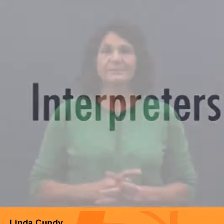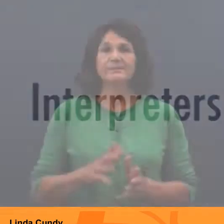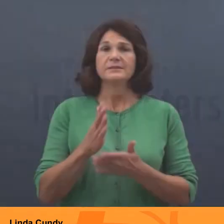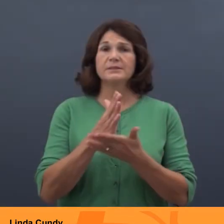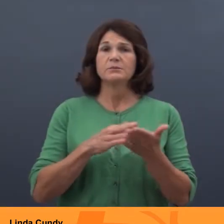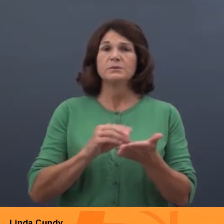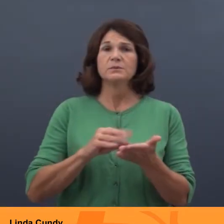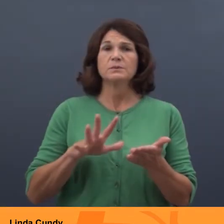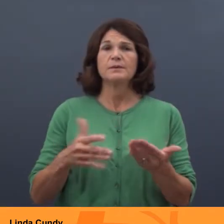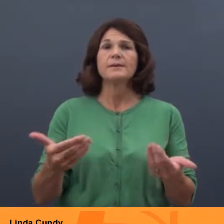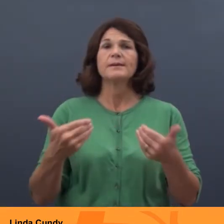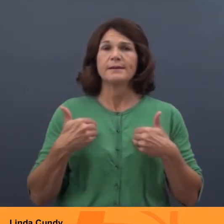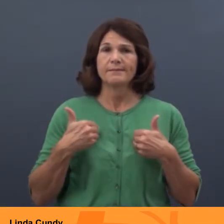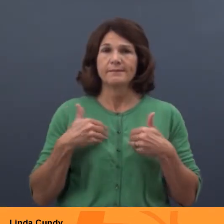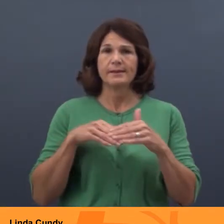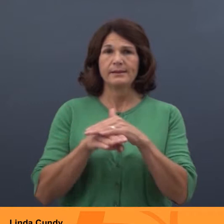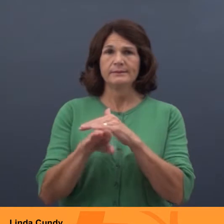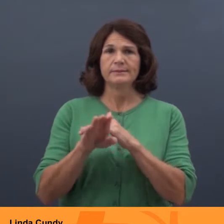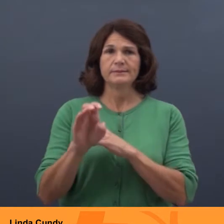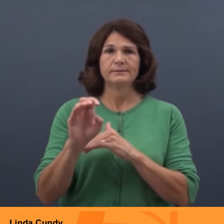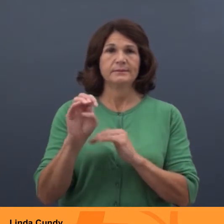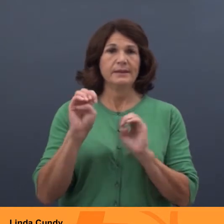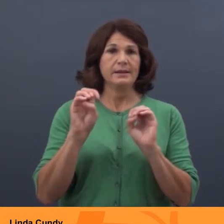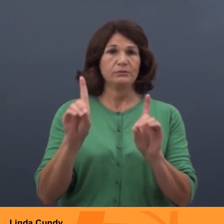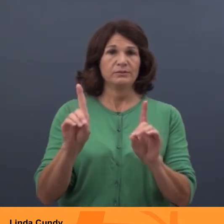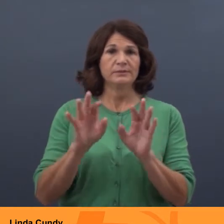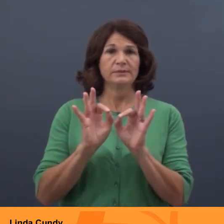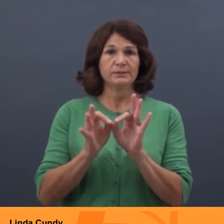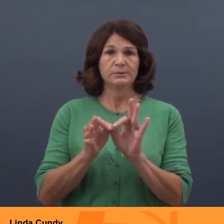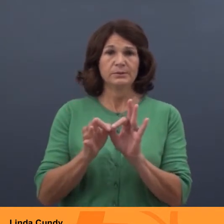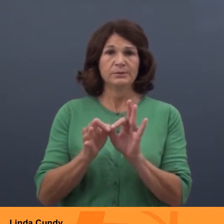Some students may have access to educational interpreters in your classroom.